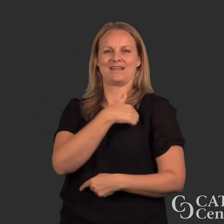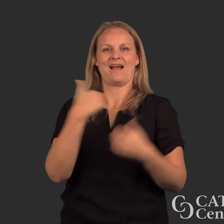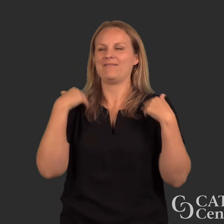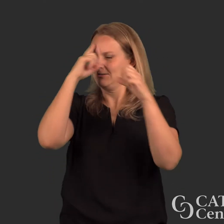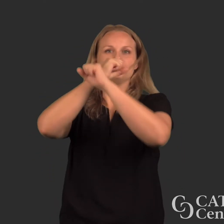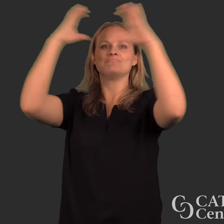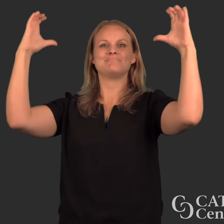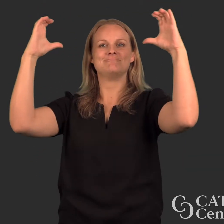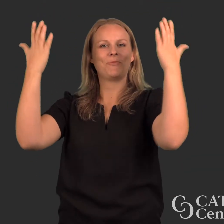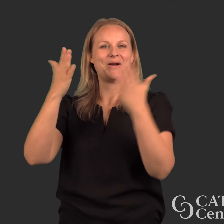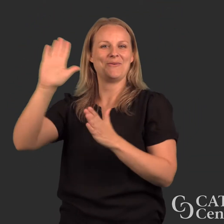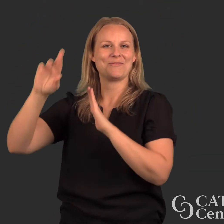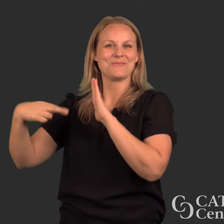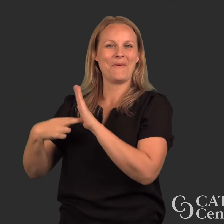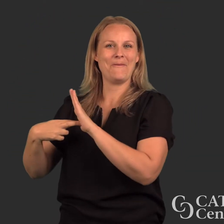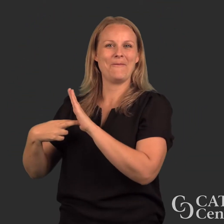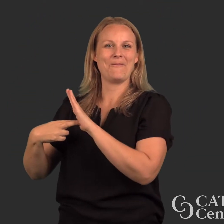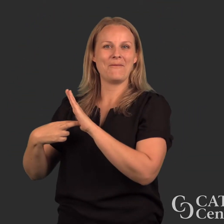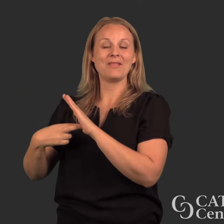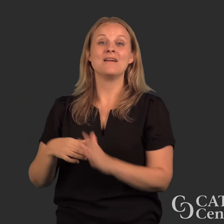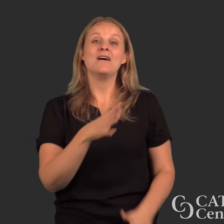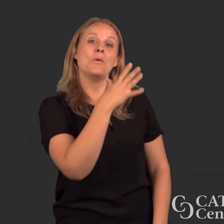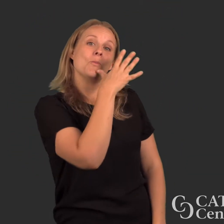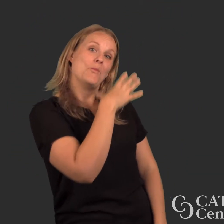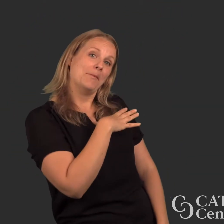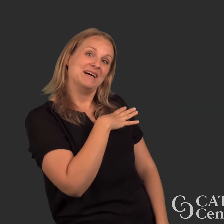and what their power is and what role they hold.